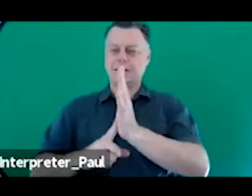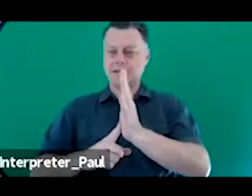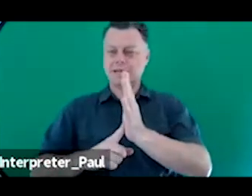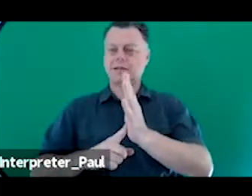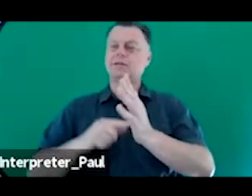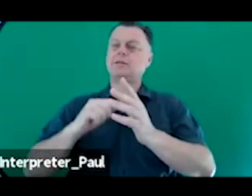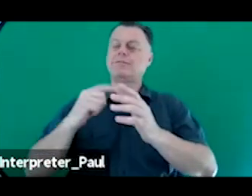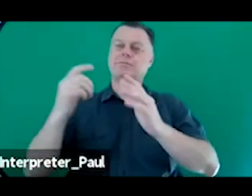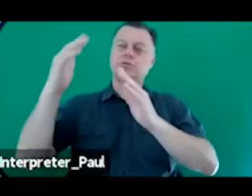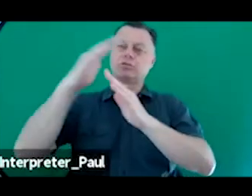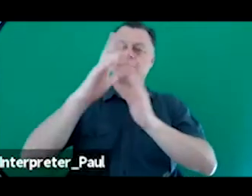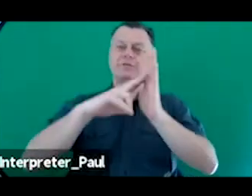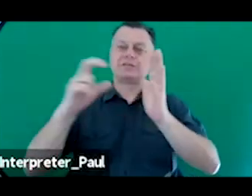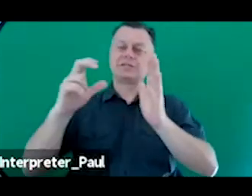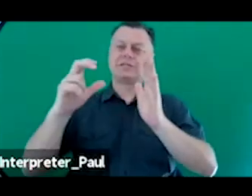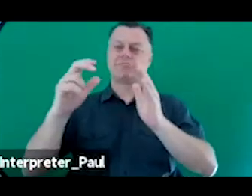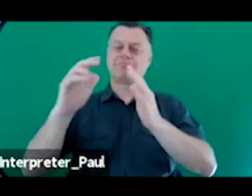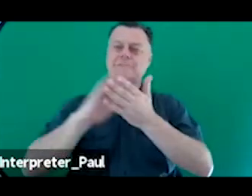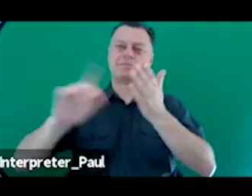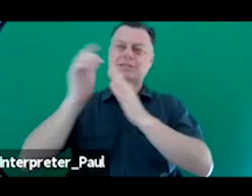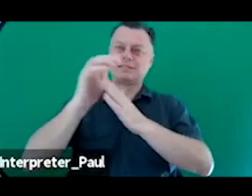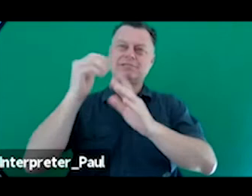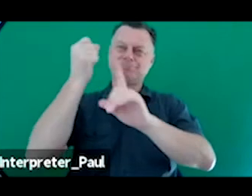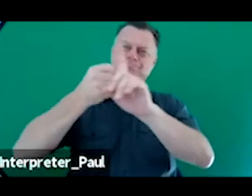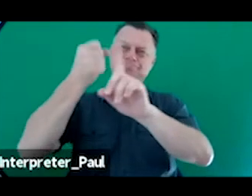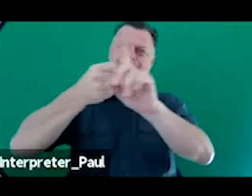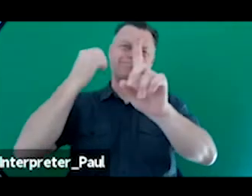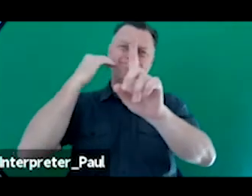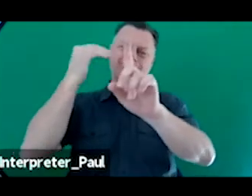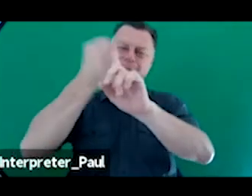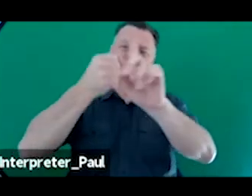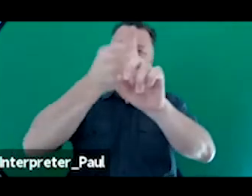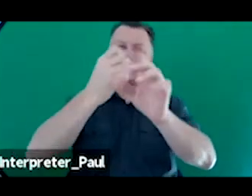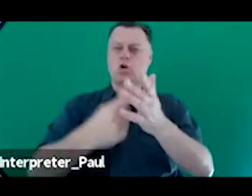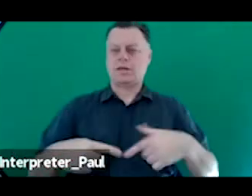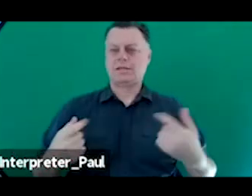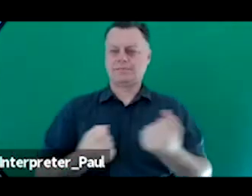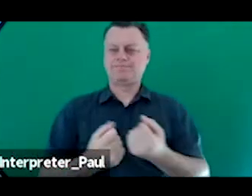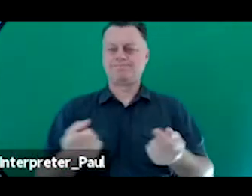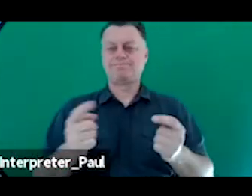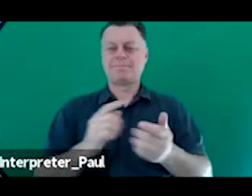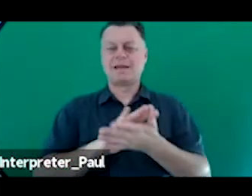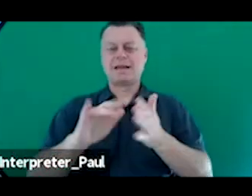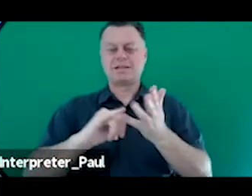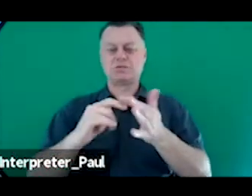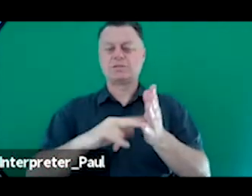from the top down and not just by support services.” H. Swayn says, “Provide opportunities